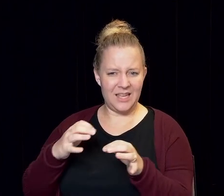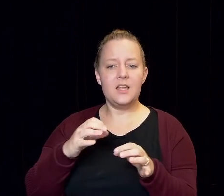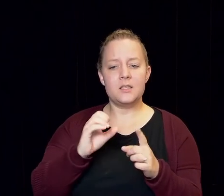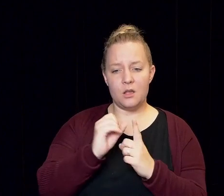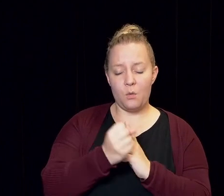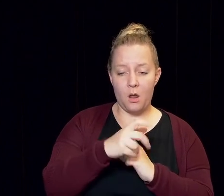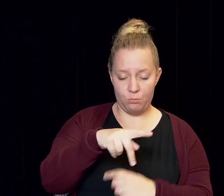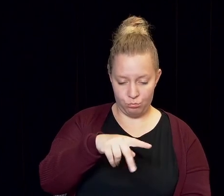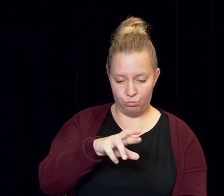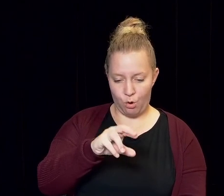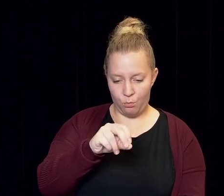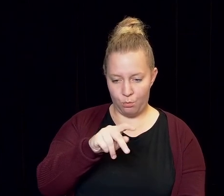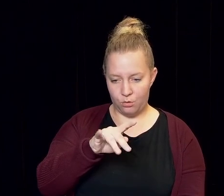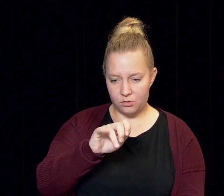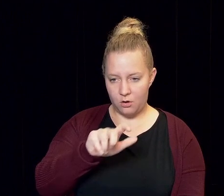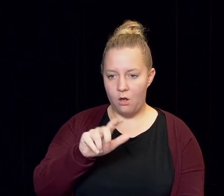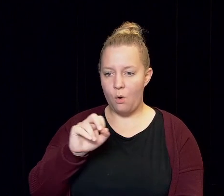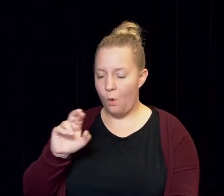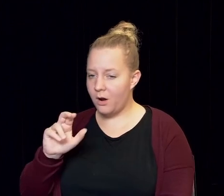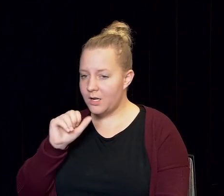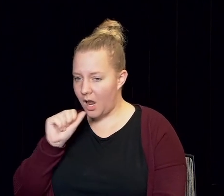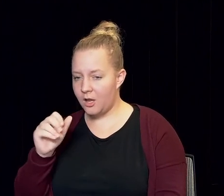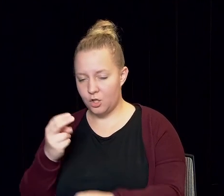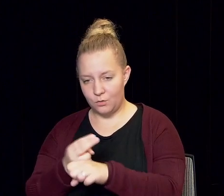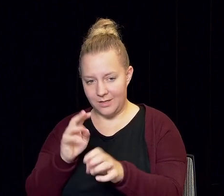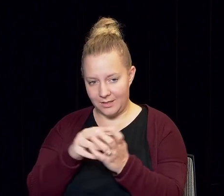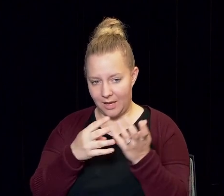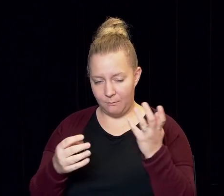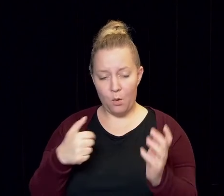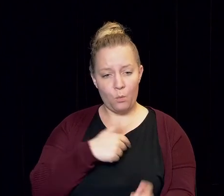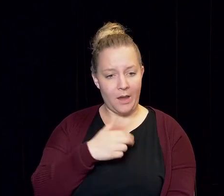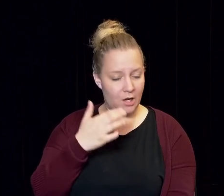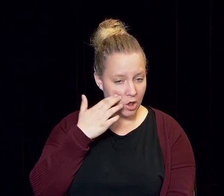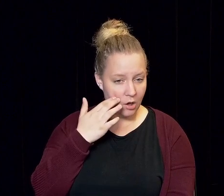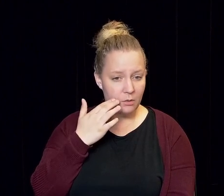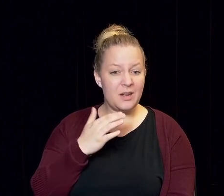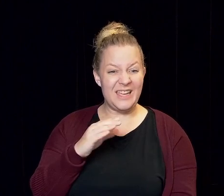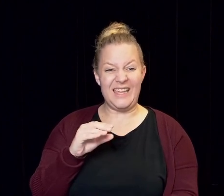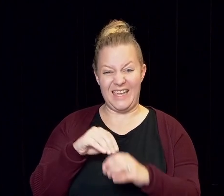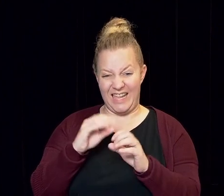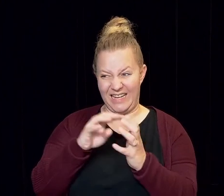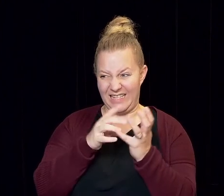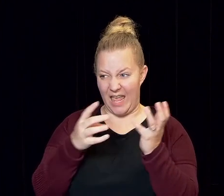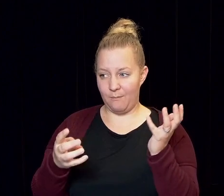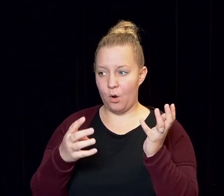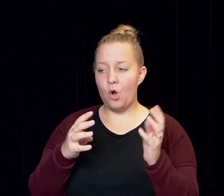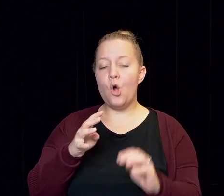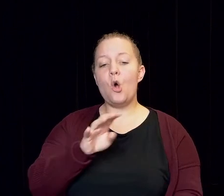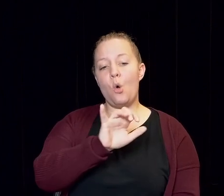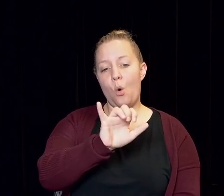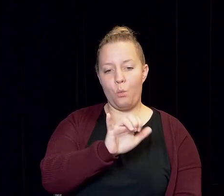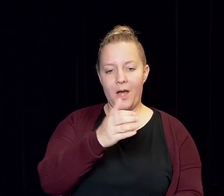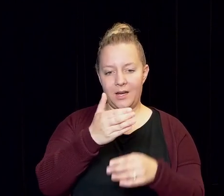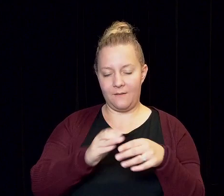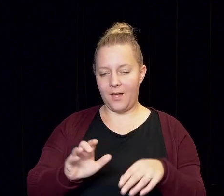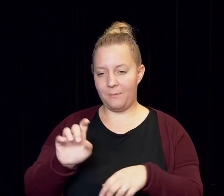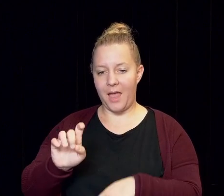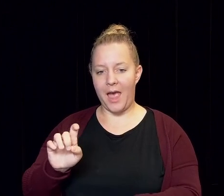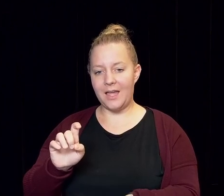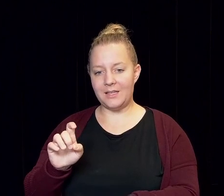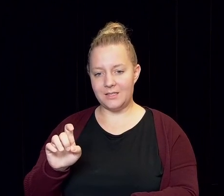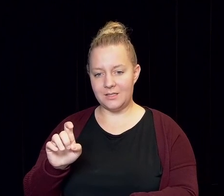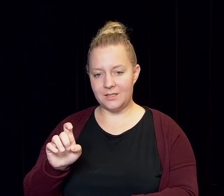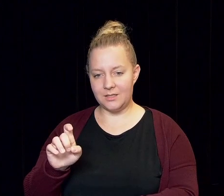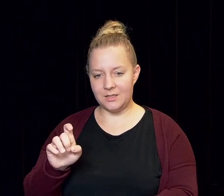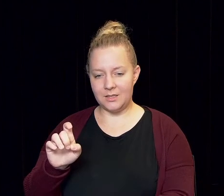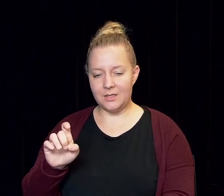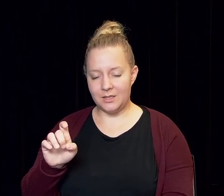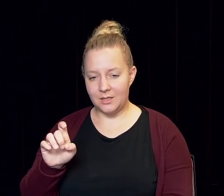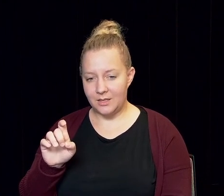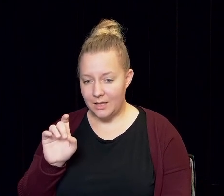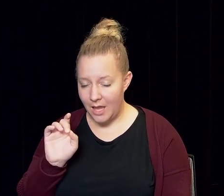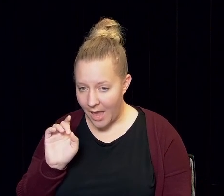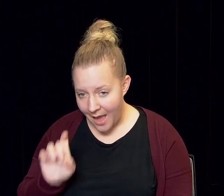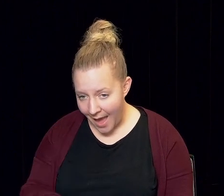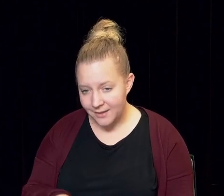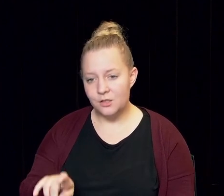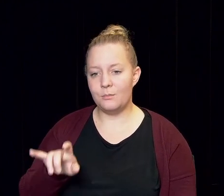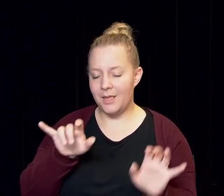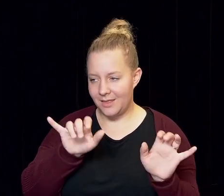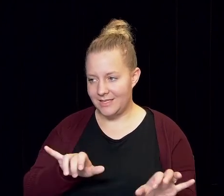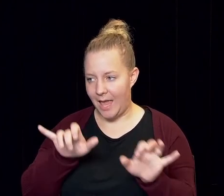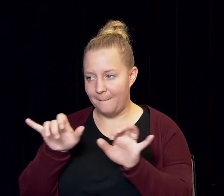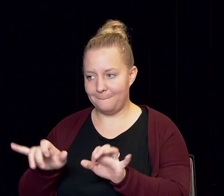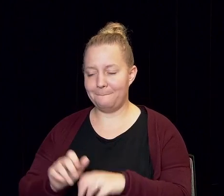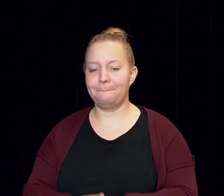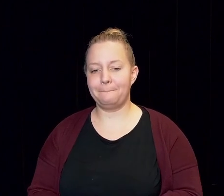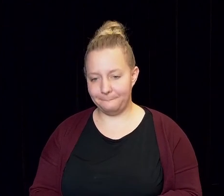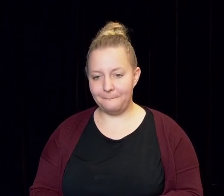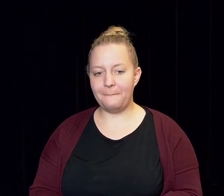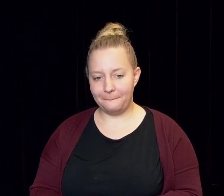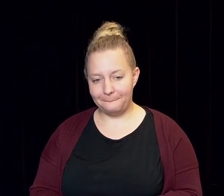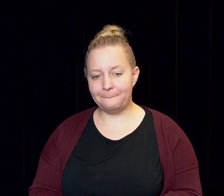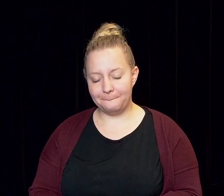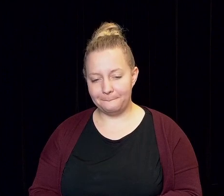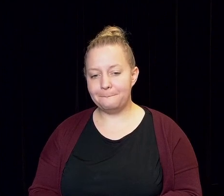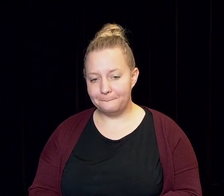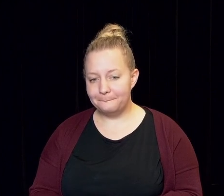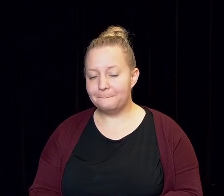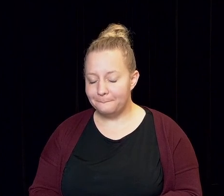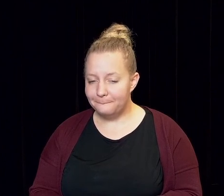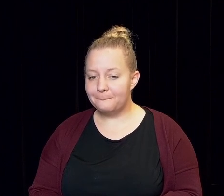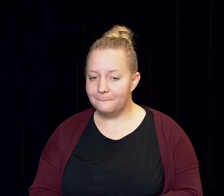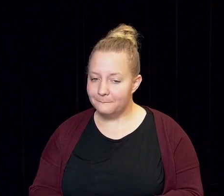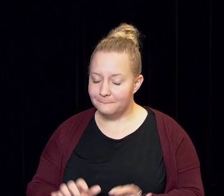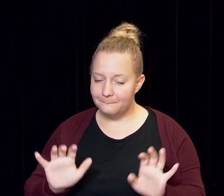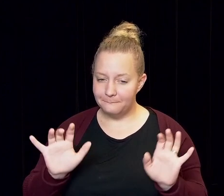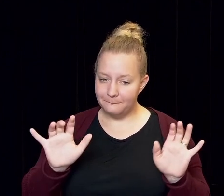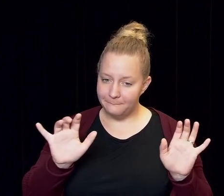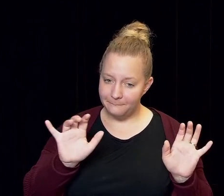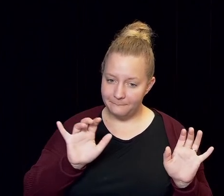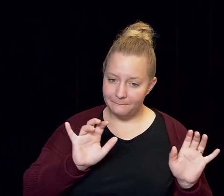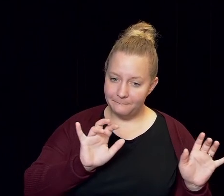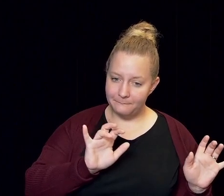or not based on a table? So, we know that in a table, y divided by x HAS to be the same